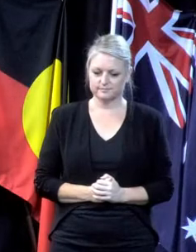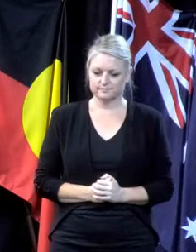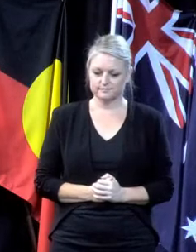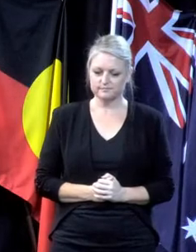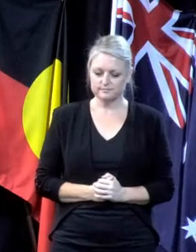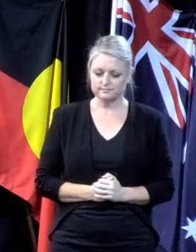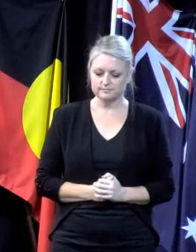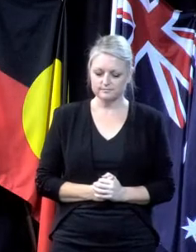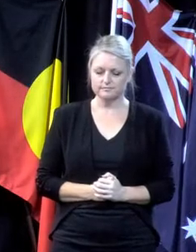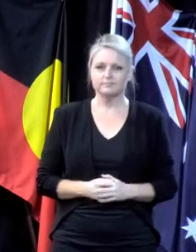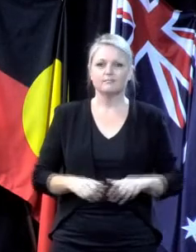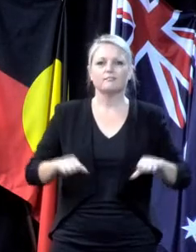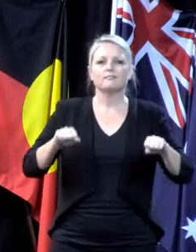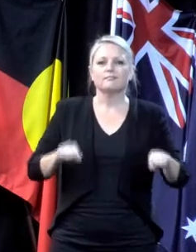Treat it like an exam, but -